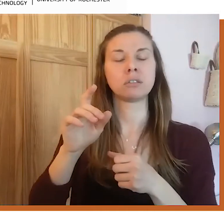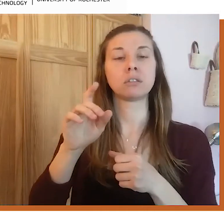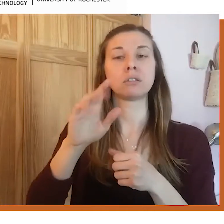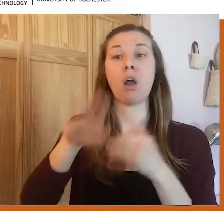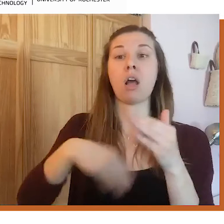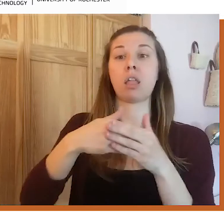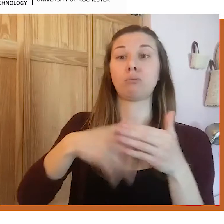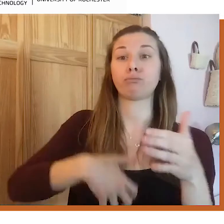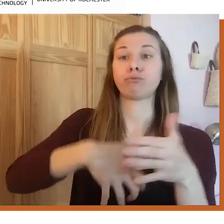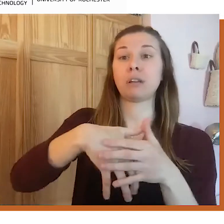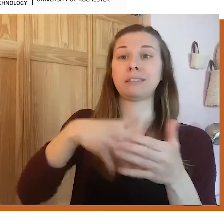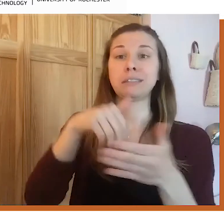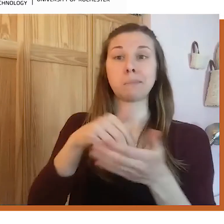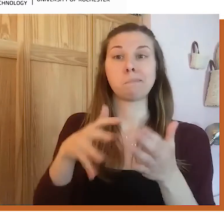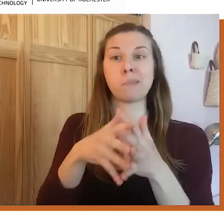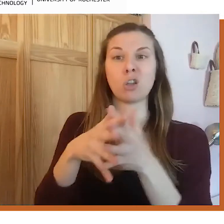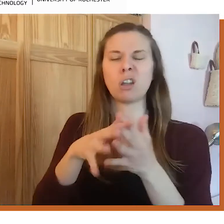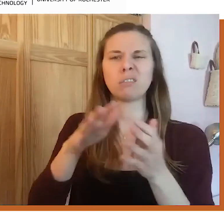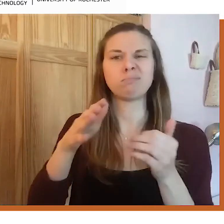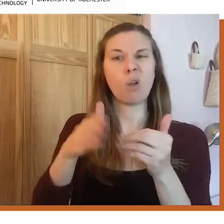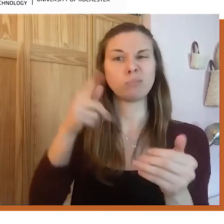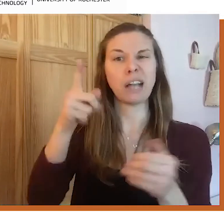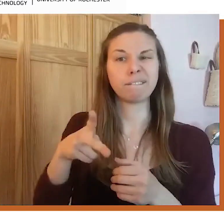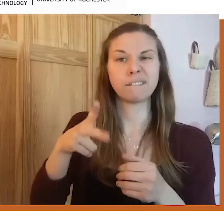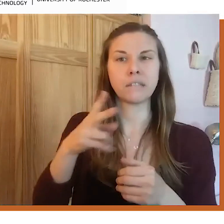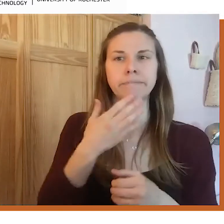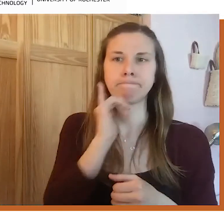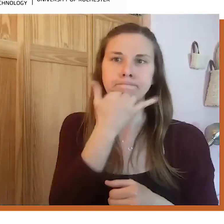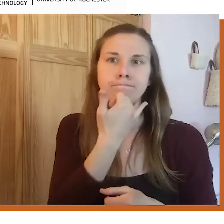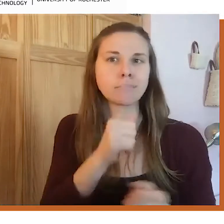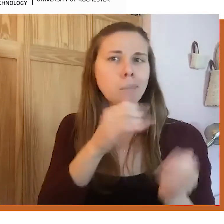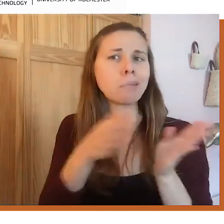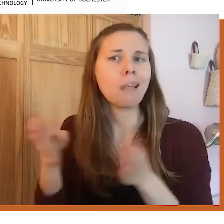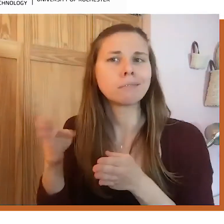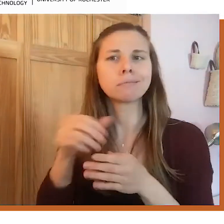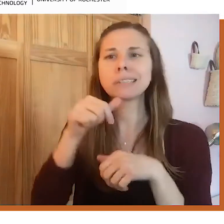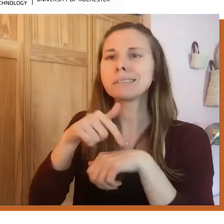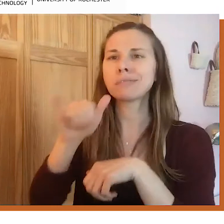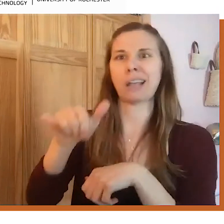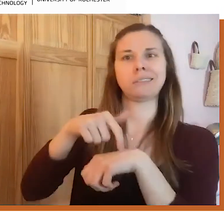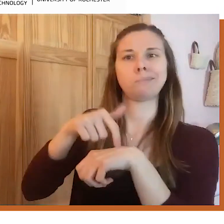that annually out of all pregnancies in the U.S., almost a third of them are accidental or unplanned...